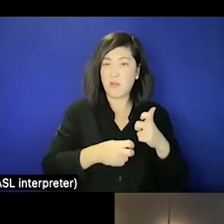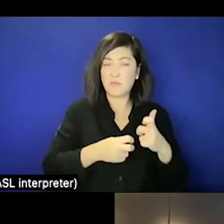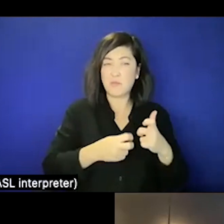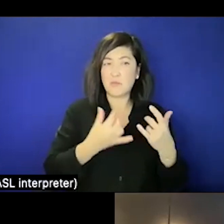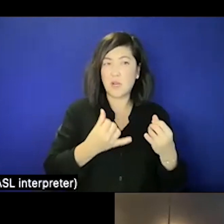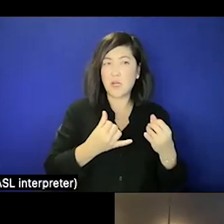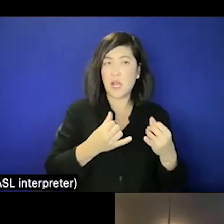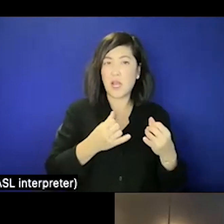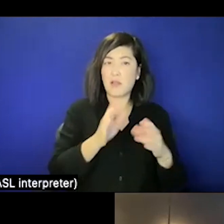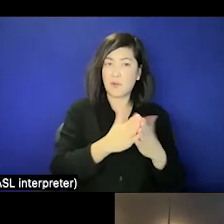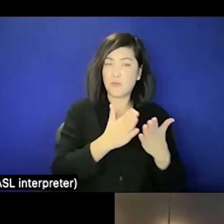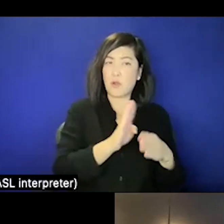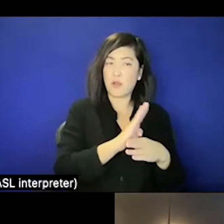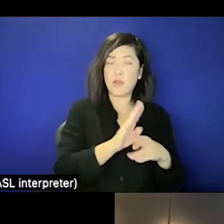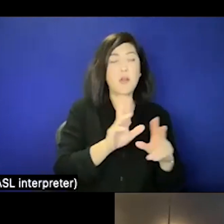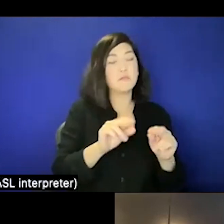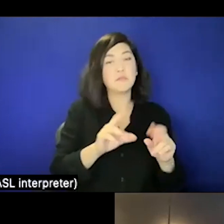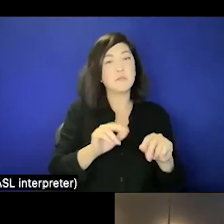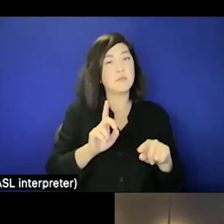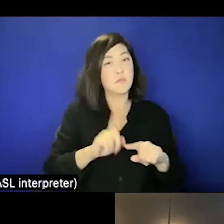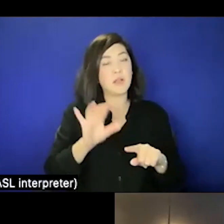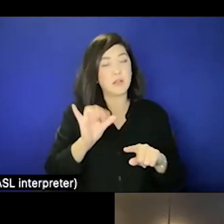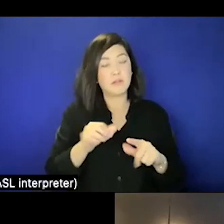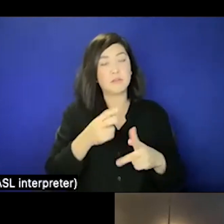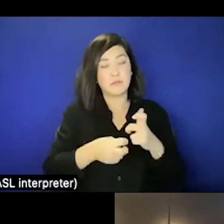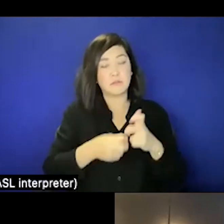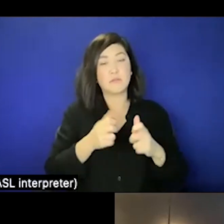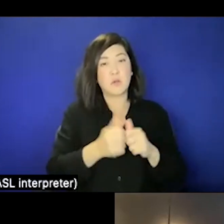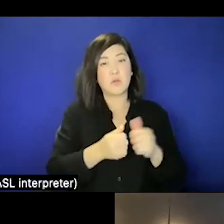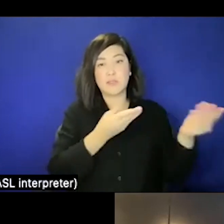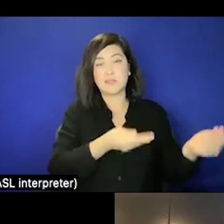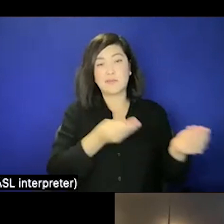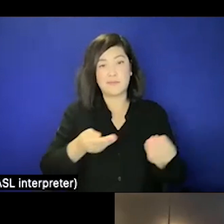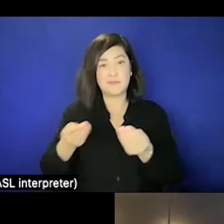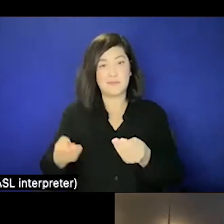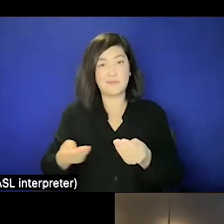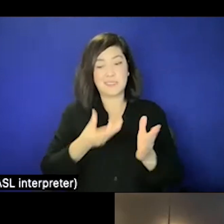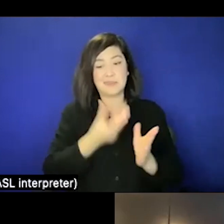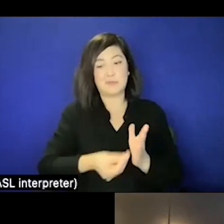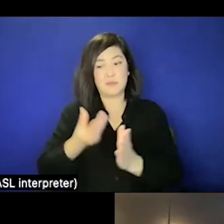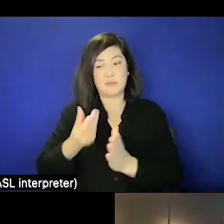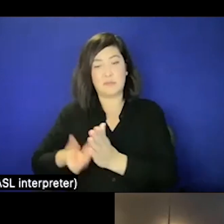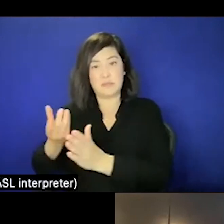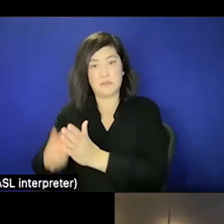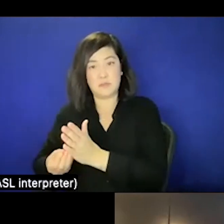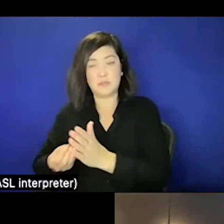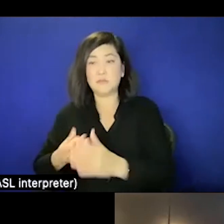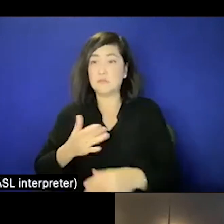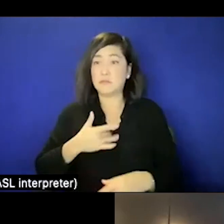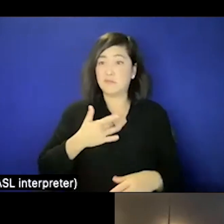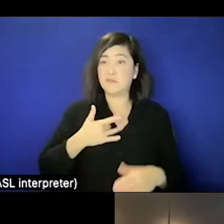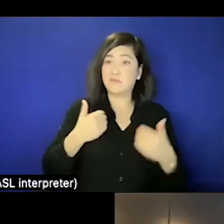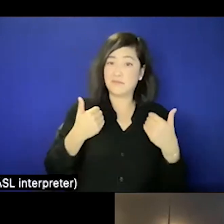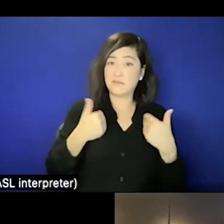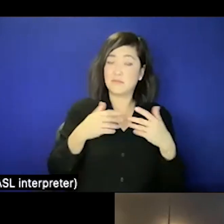that's where our mandate is. So I feel like I have important work to do, and let's get to it.